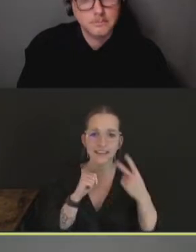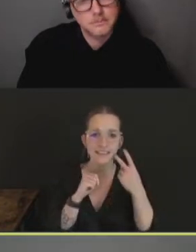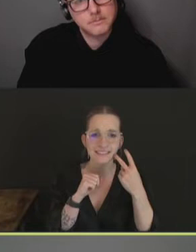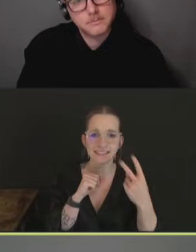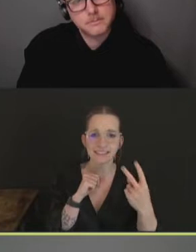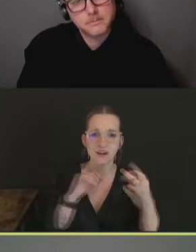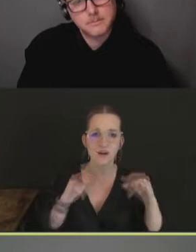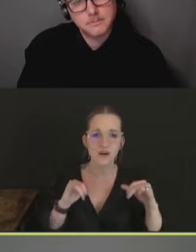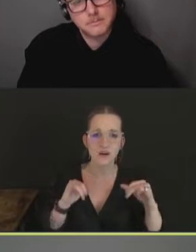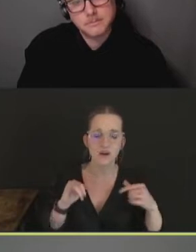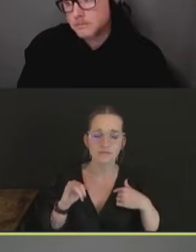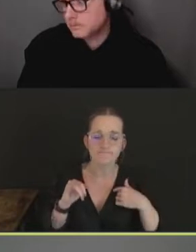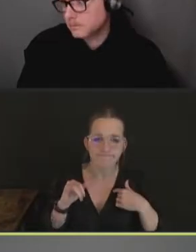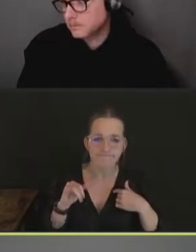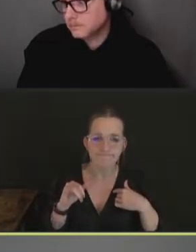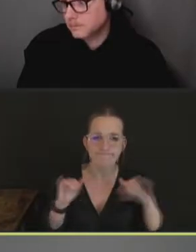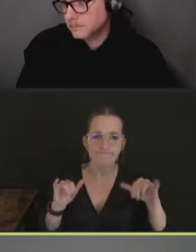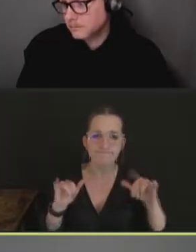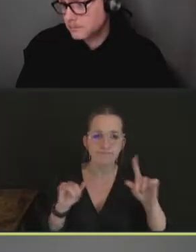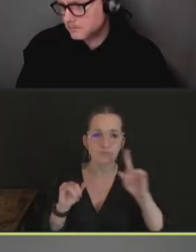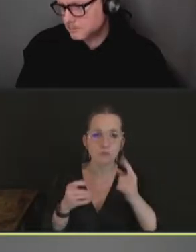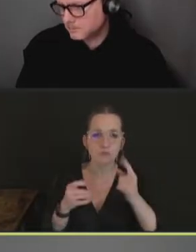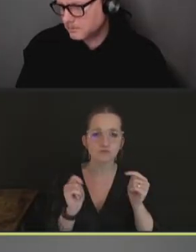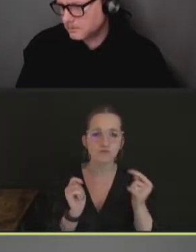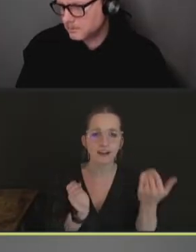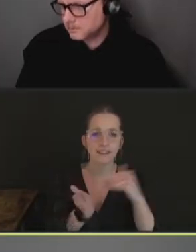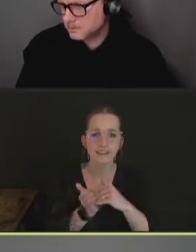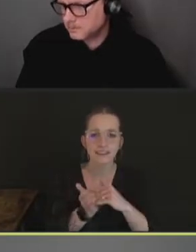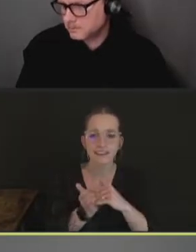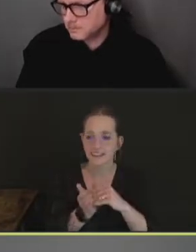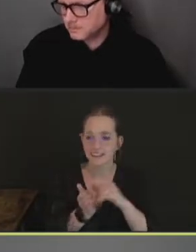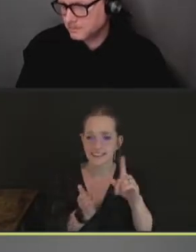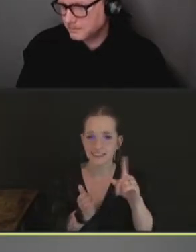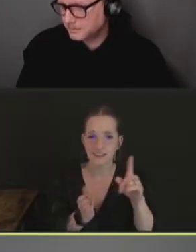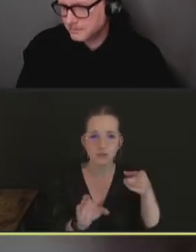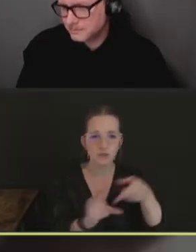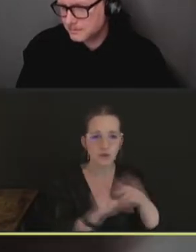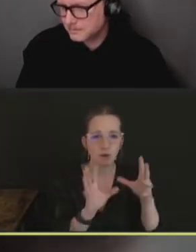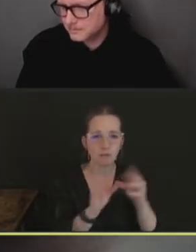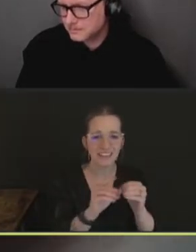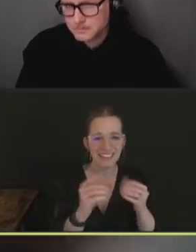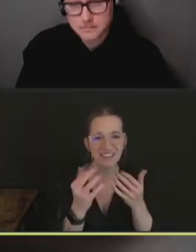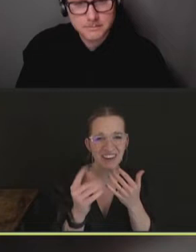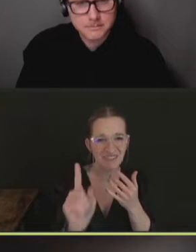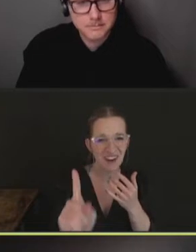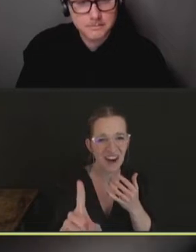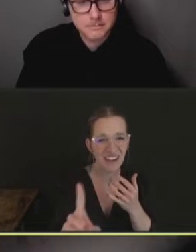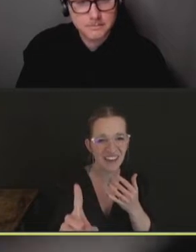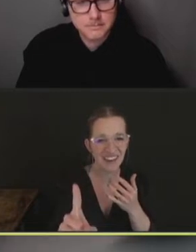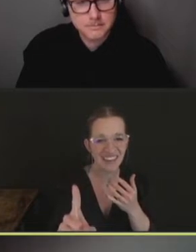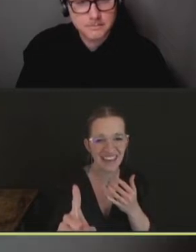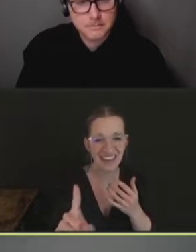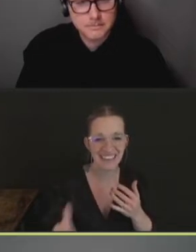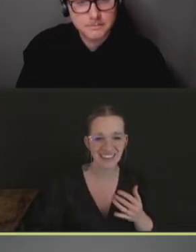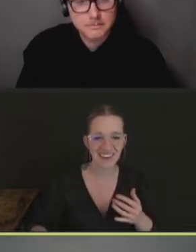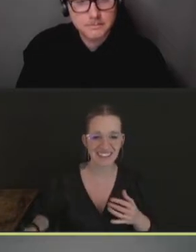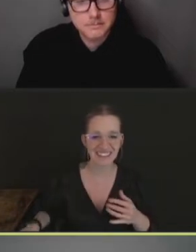I'll try again. Join meeting. Wait a minute. Hang on. Control. Join.